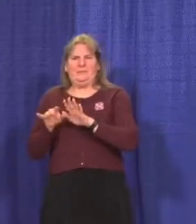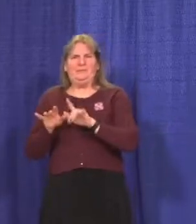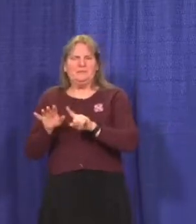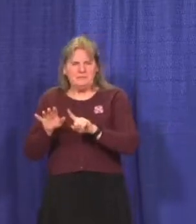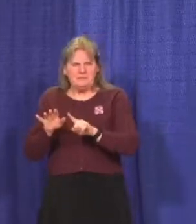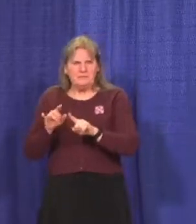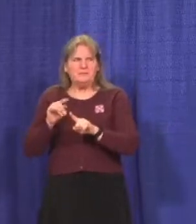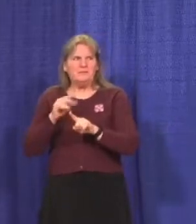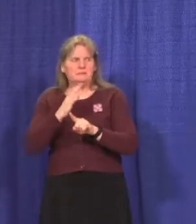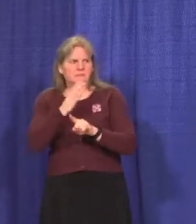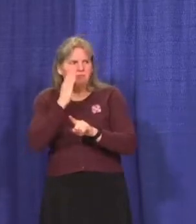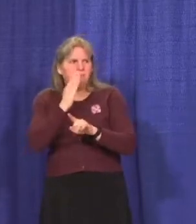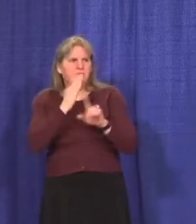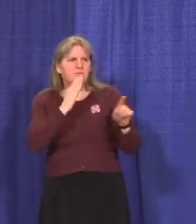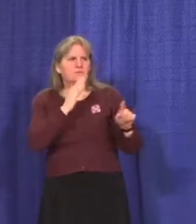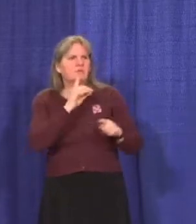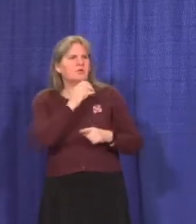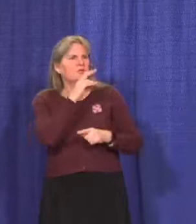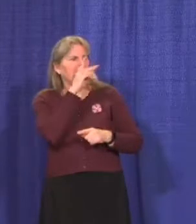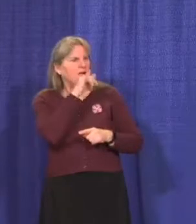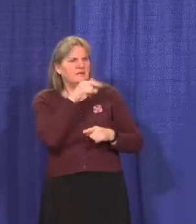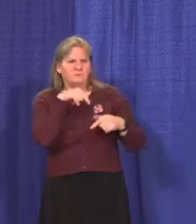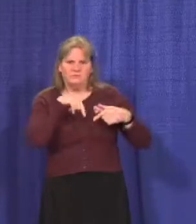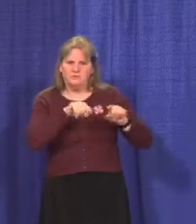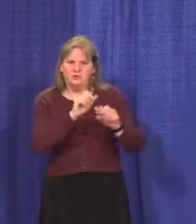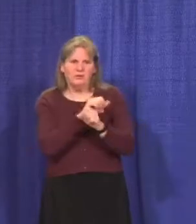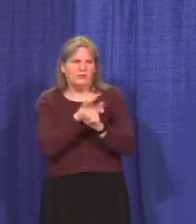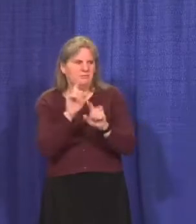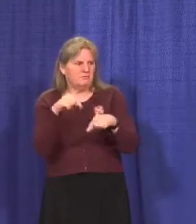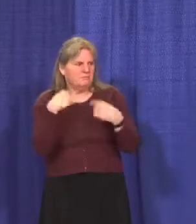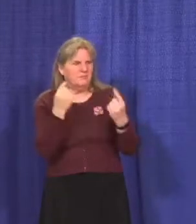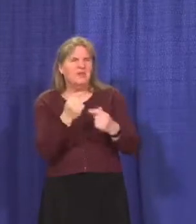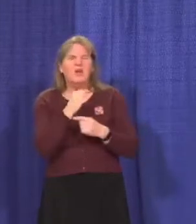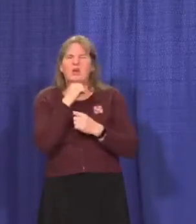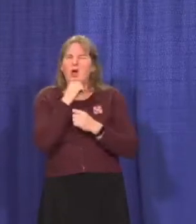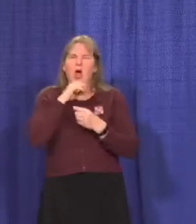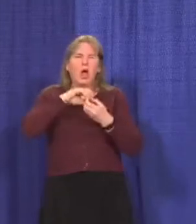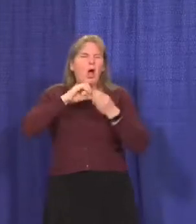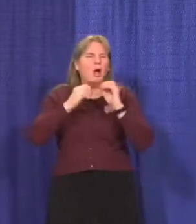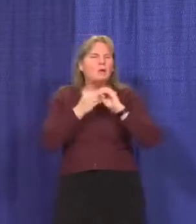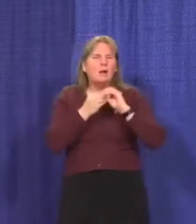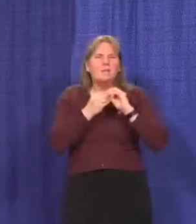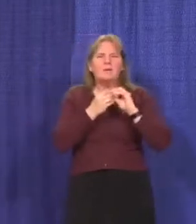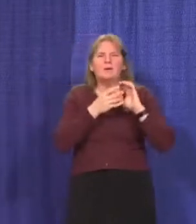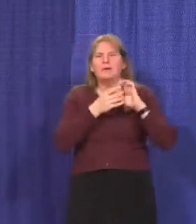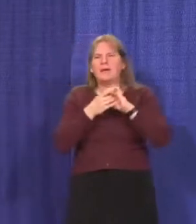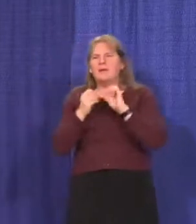this pandemic. This is not a per capita consideration.